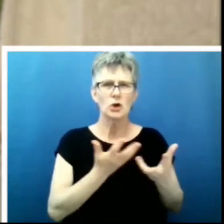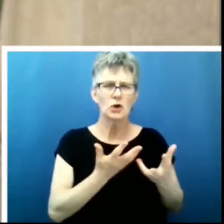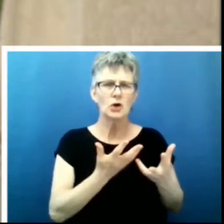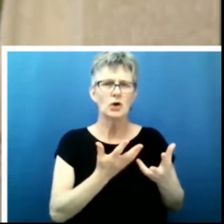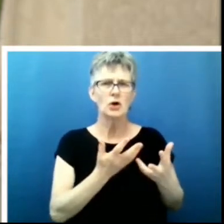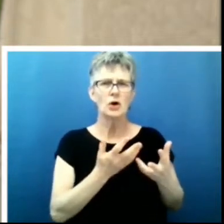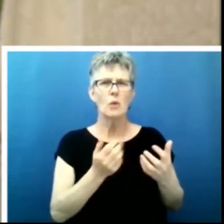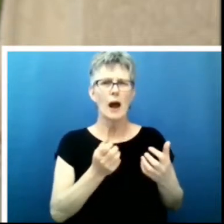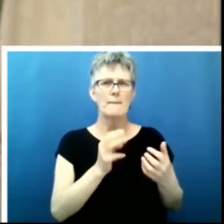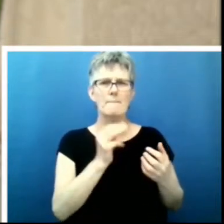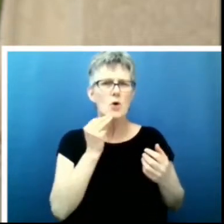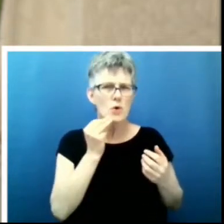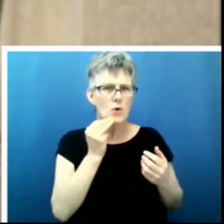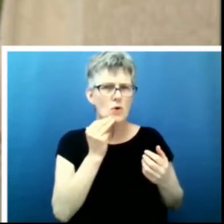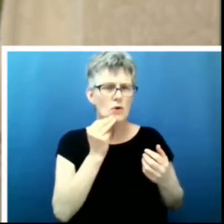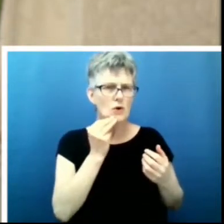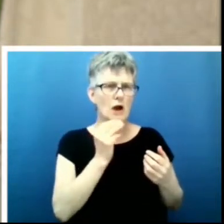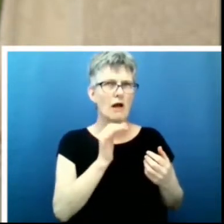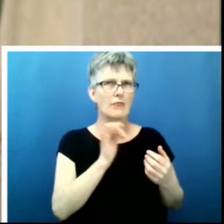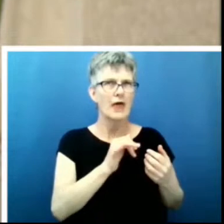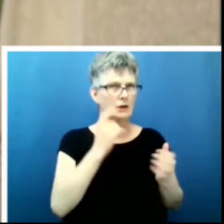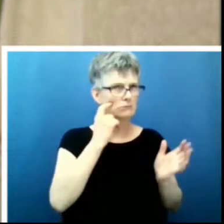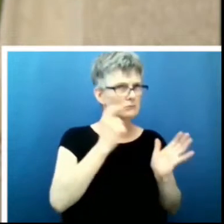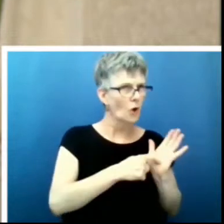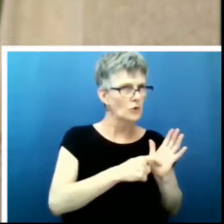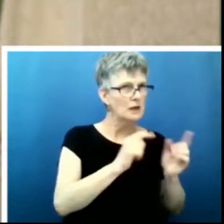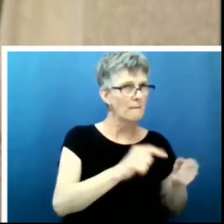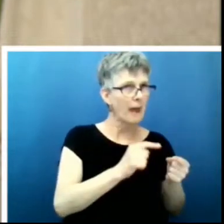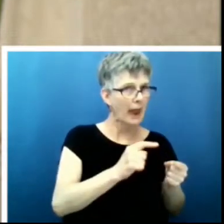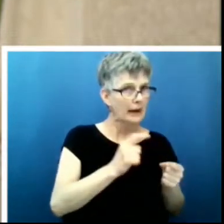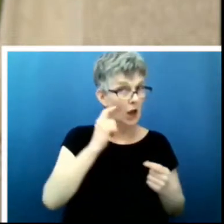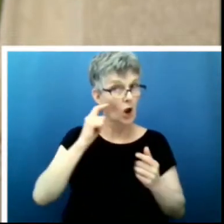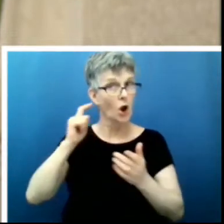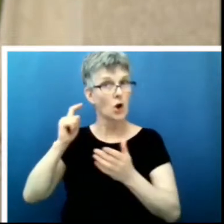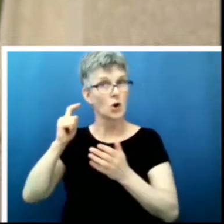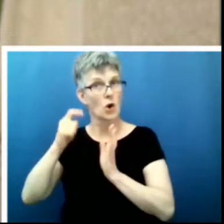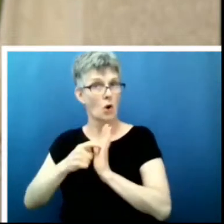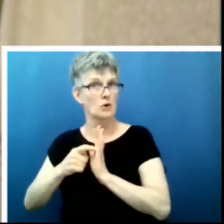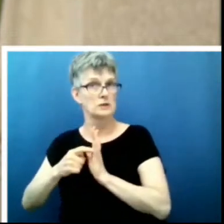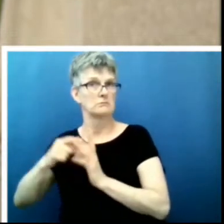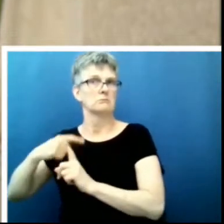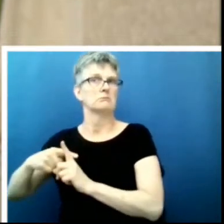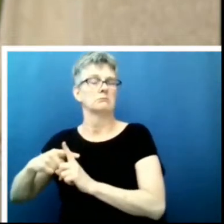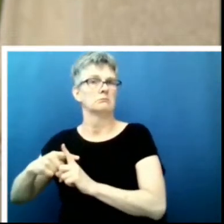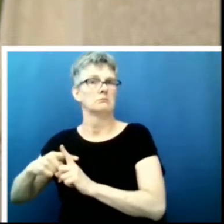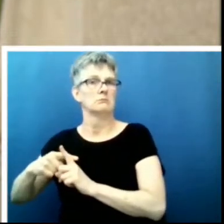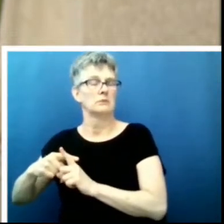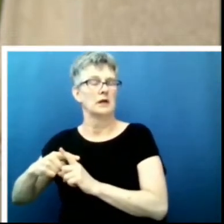And now, open your eyes. And for most people when I do this exercise with them